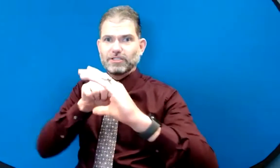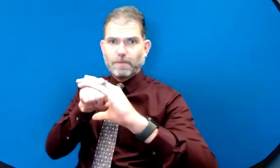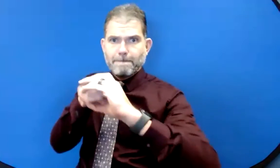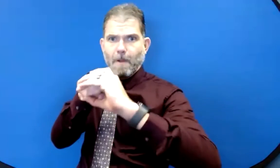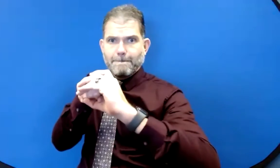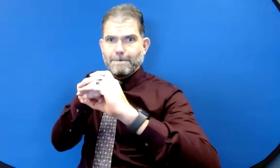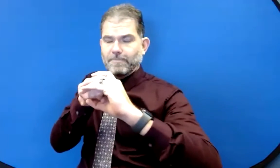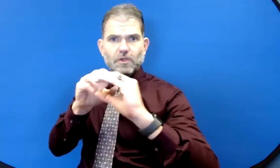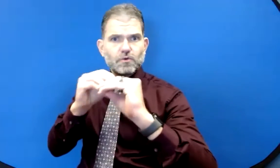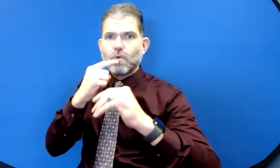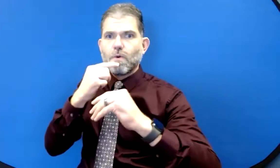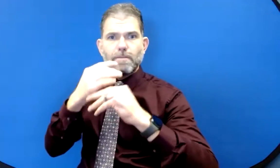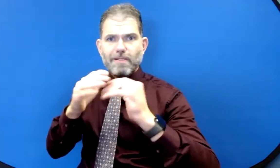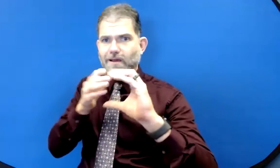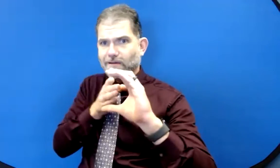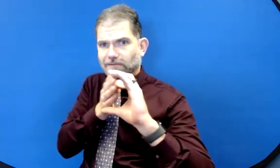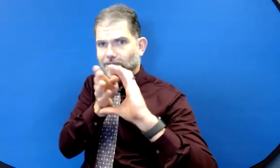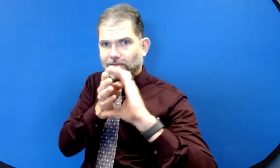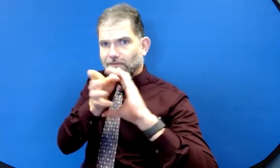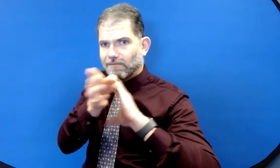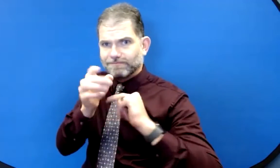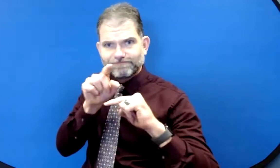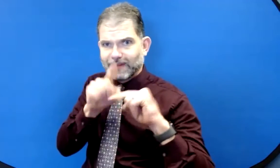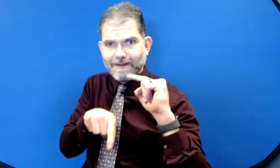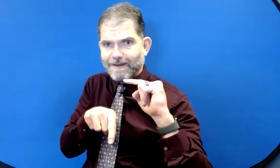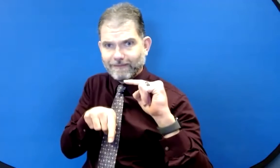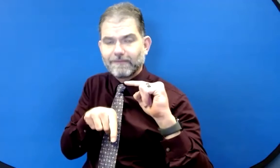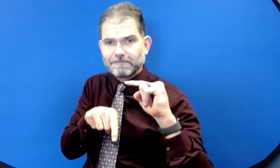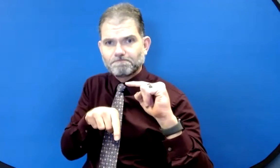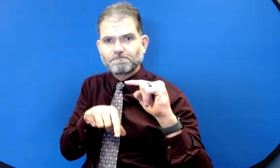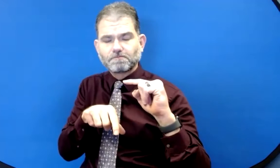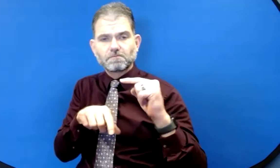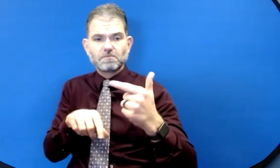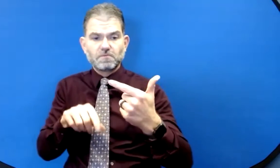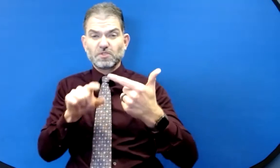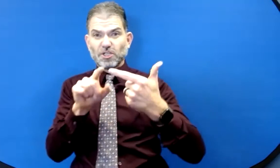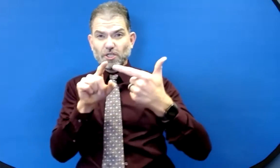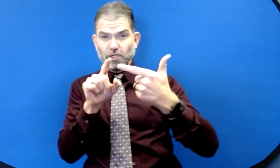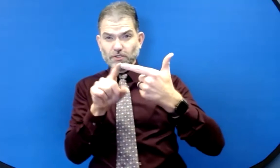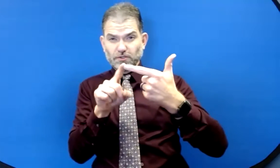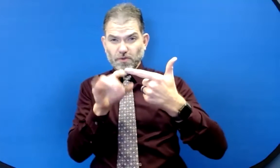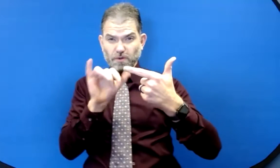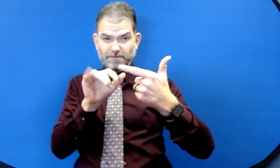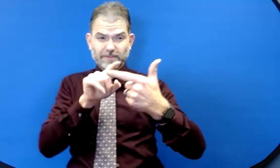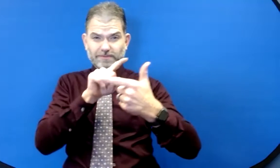ASL Interpreter: and emboli is a complete blockage of a vessel. There's no way for any red blood cells to get around it.